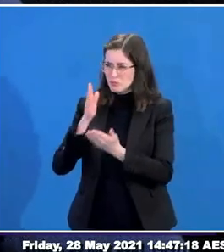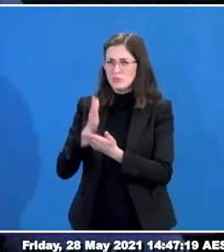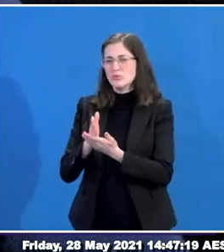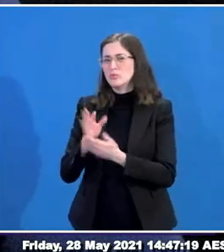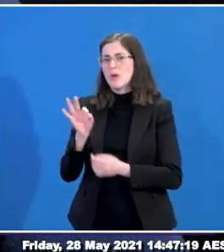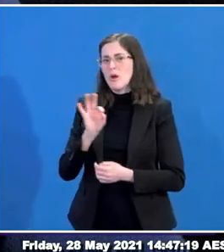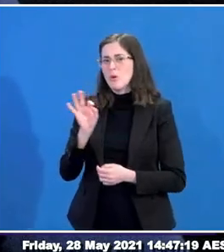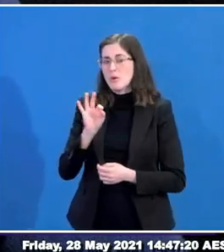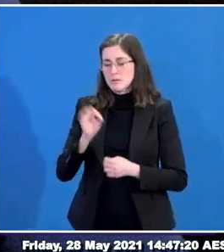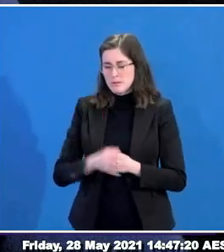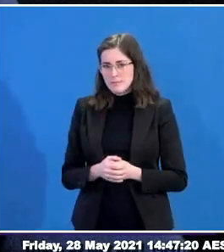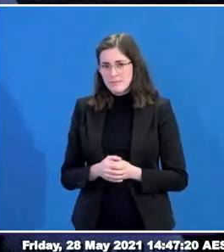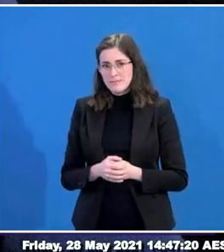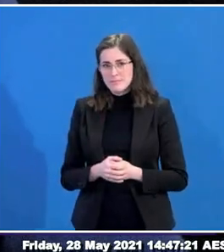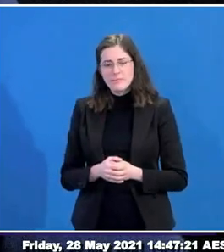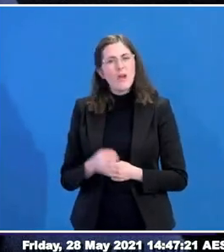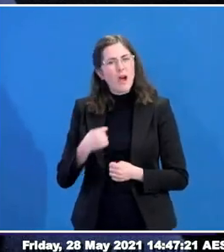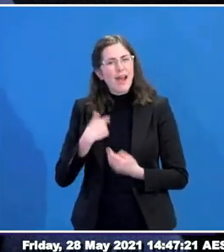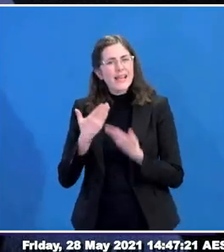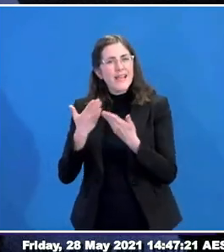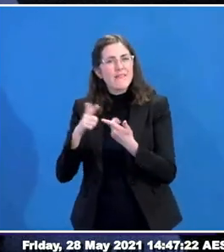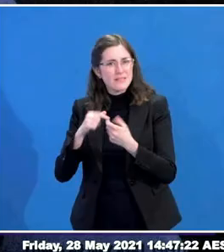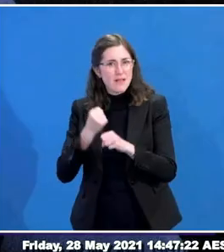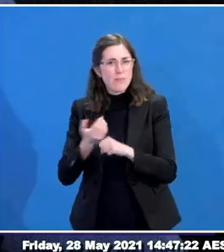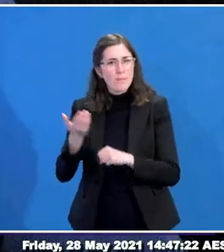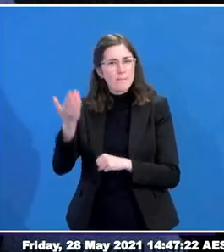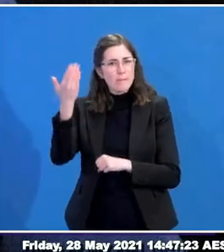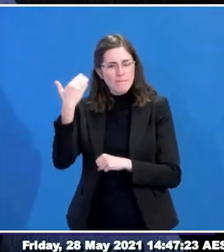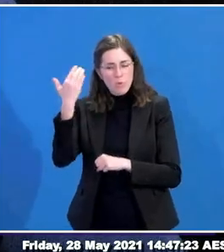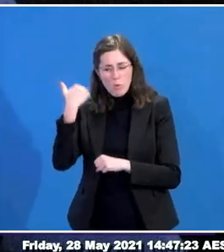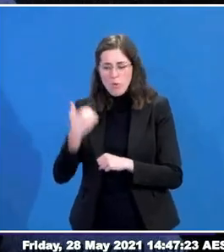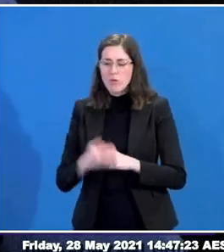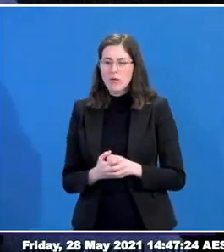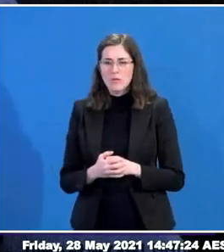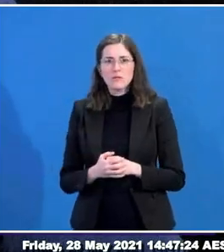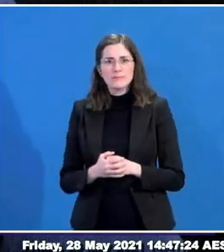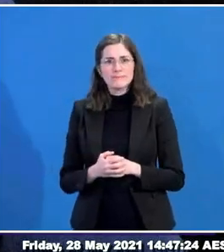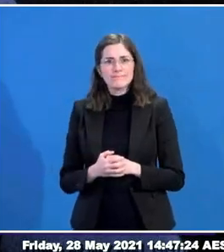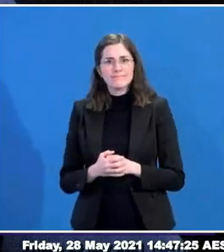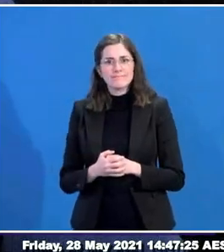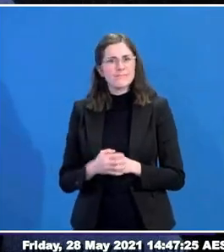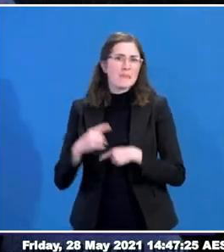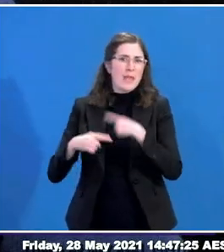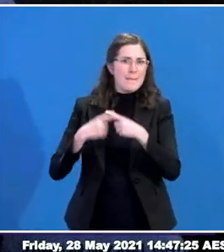The example I referred to earlier, for instance, around wellbeing checks, we